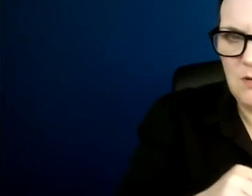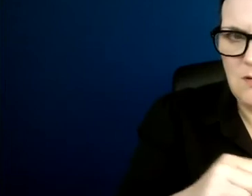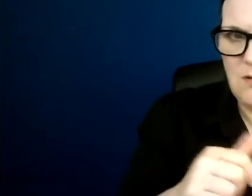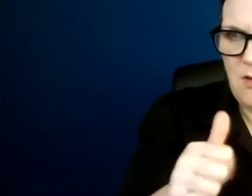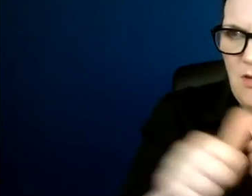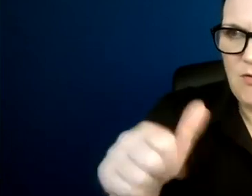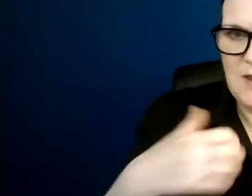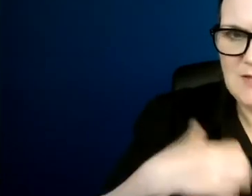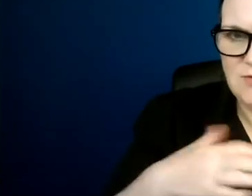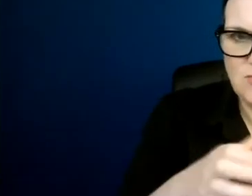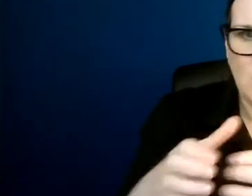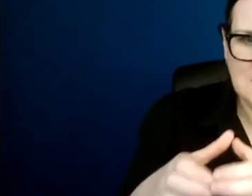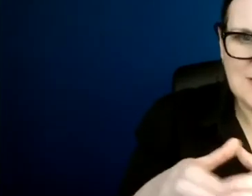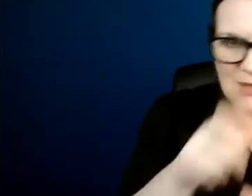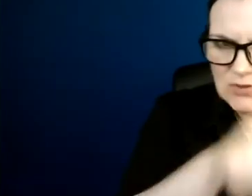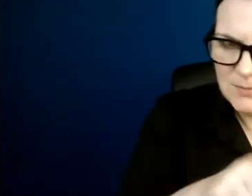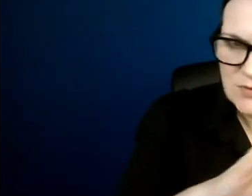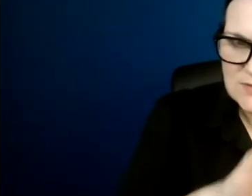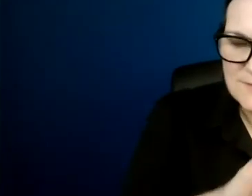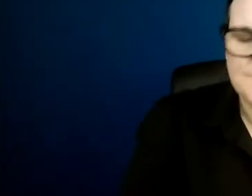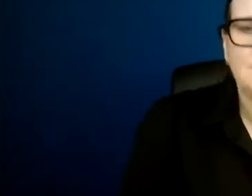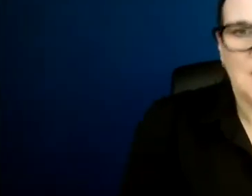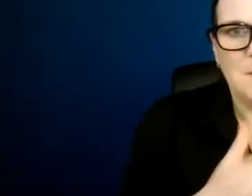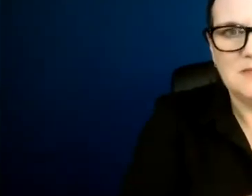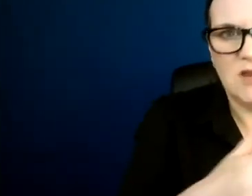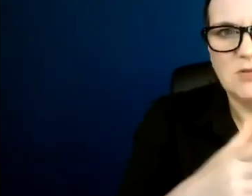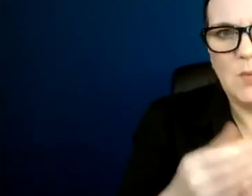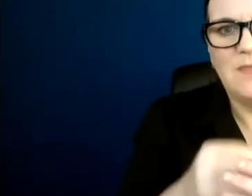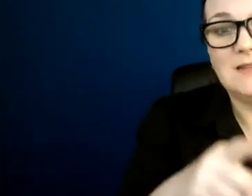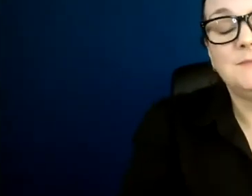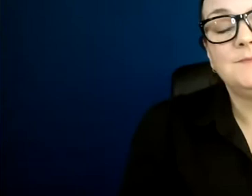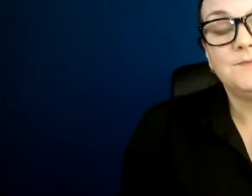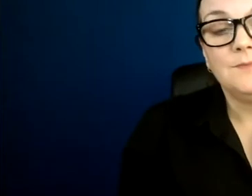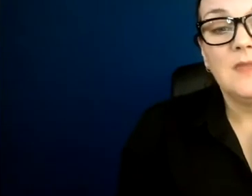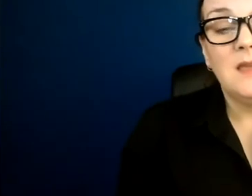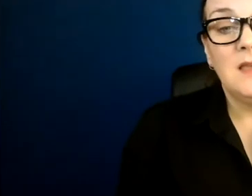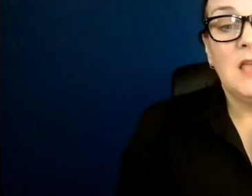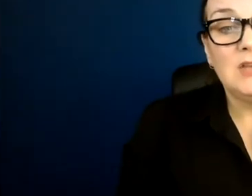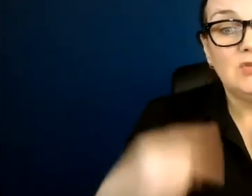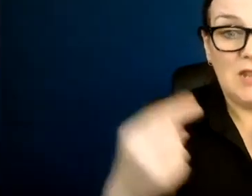I will just start with that Patricia. Challenges, one of the biggest challenges